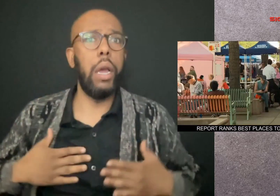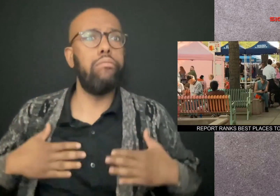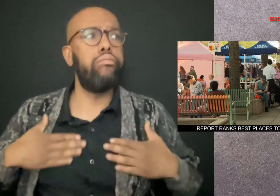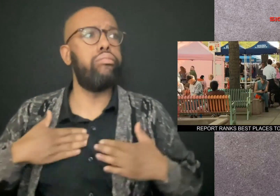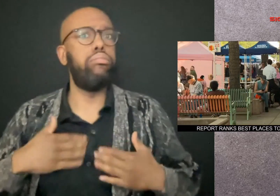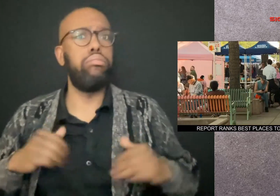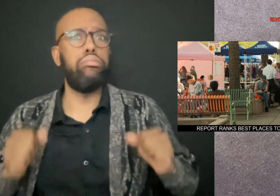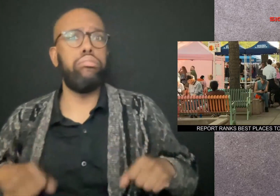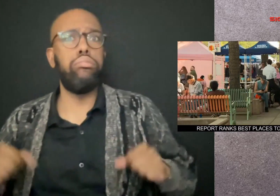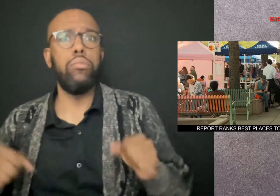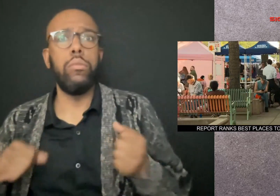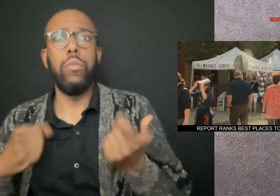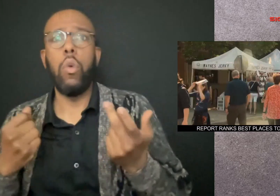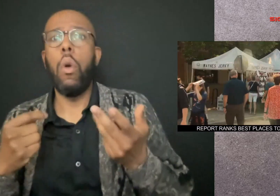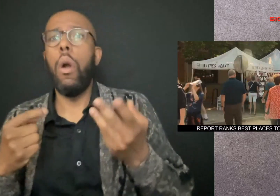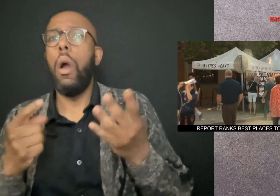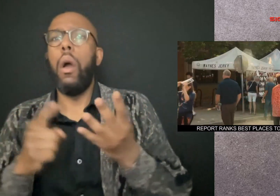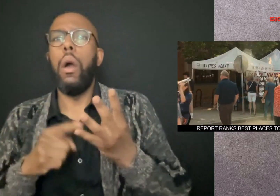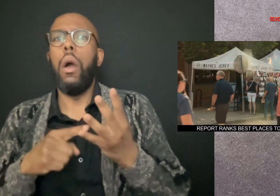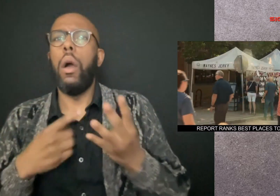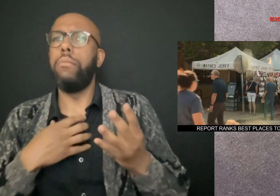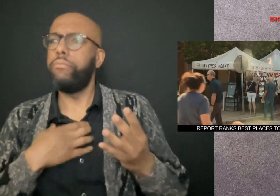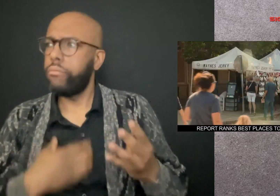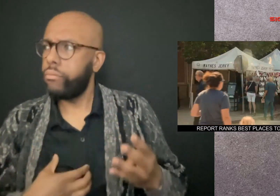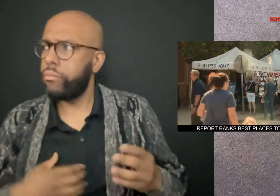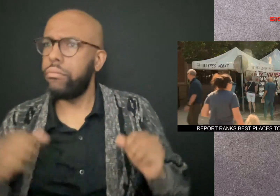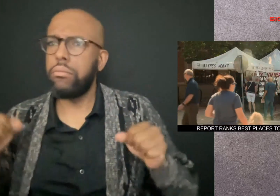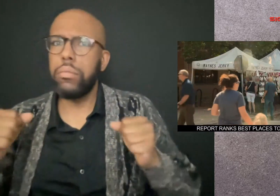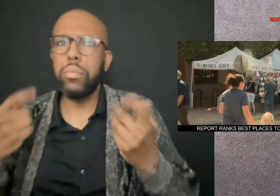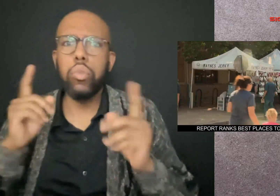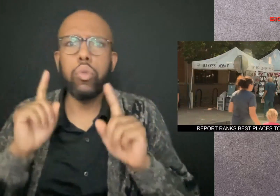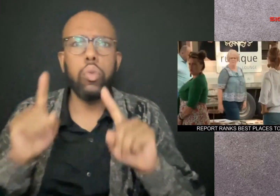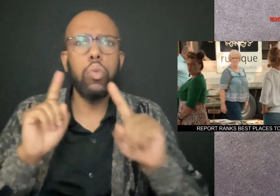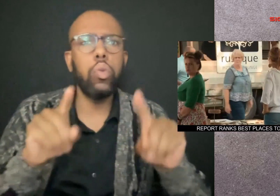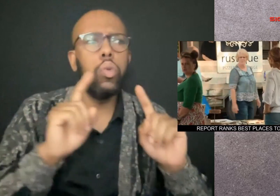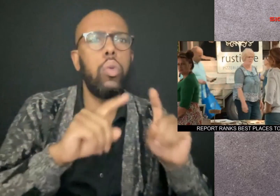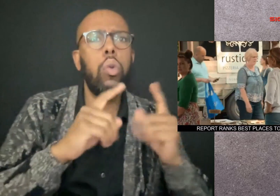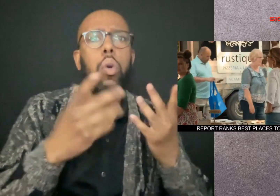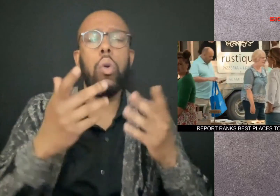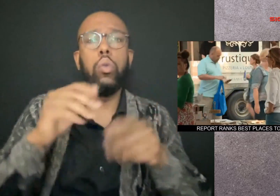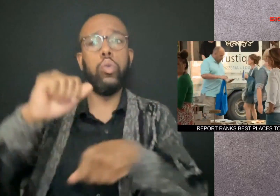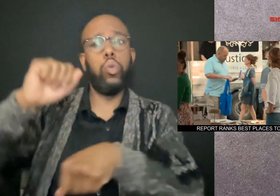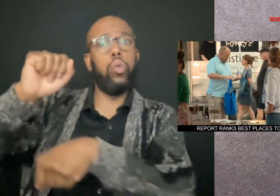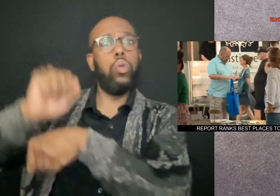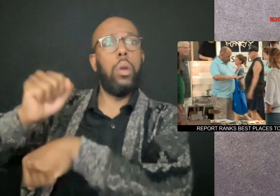are ranked based on affordability, quality of life, desirability, and job market,